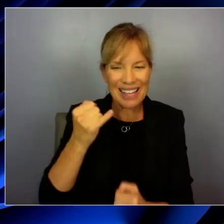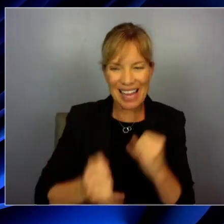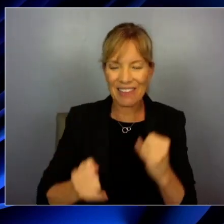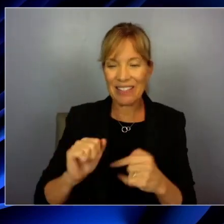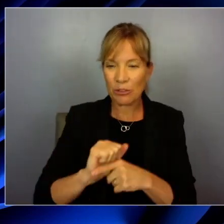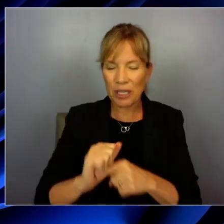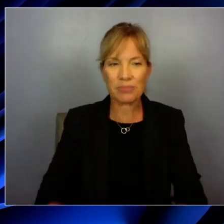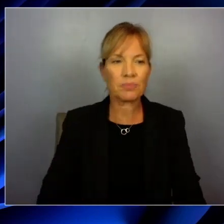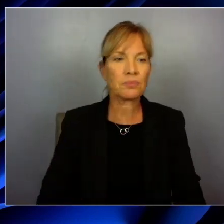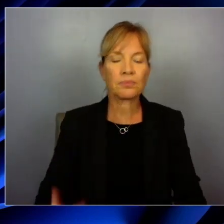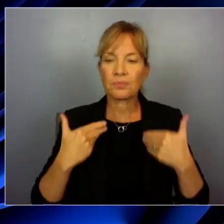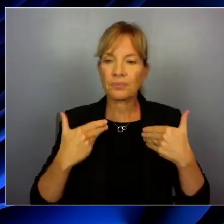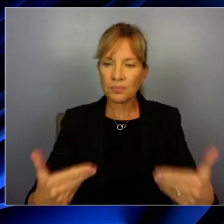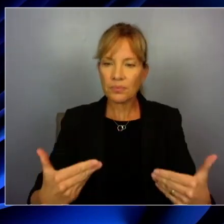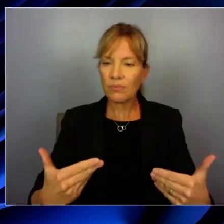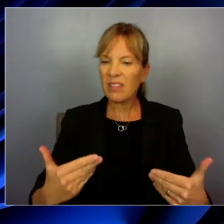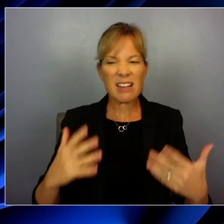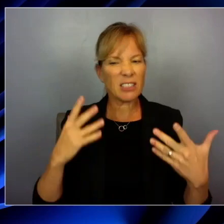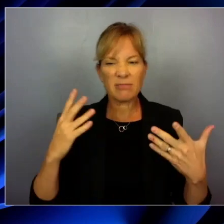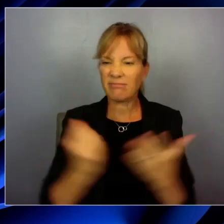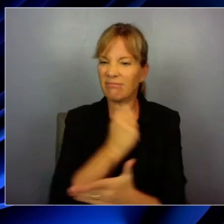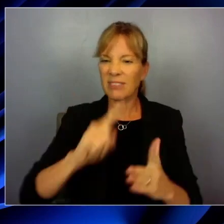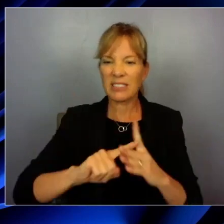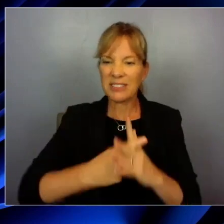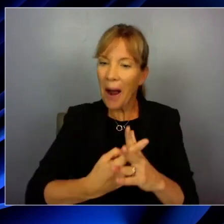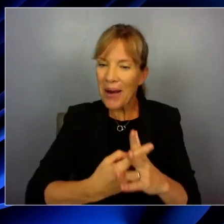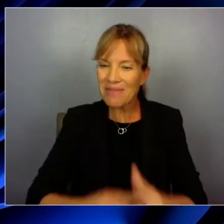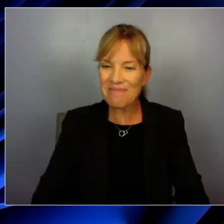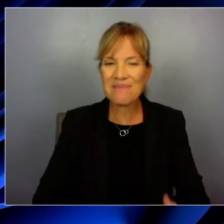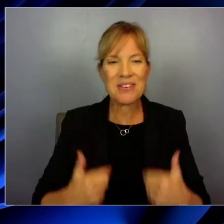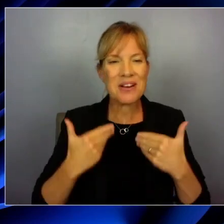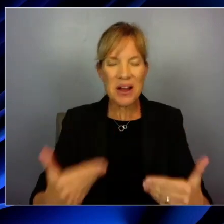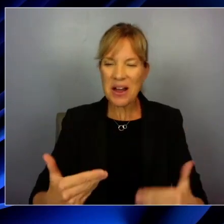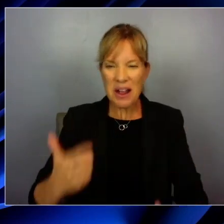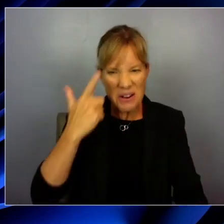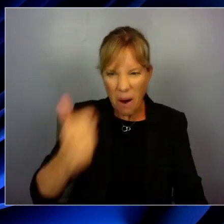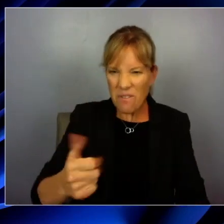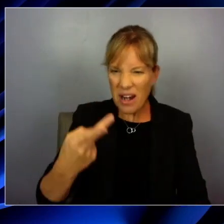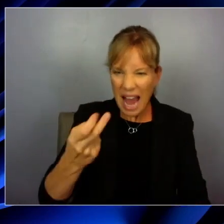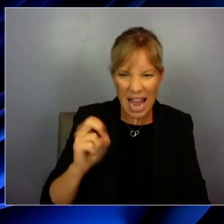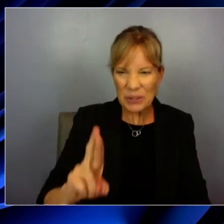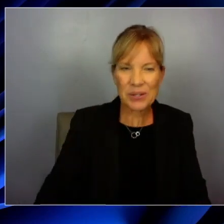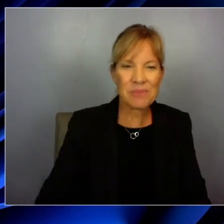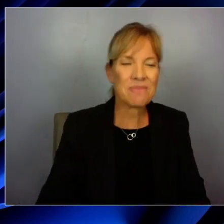just jump in and get started. Go for it, Hector. Thanks crystal,